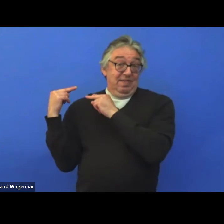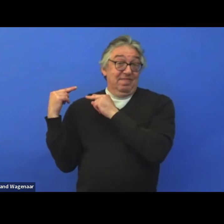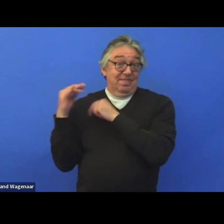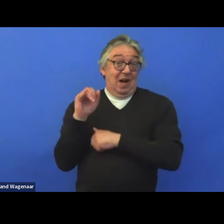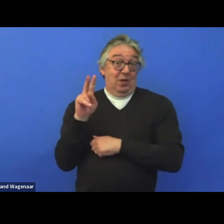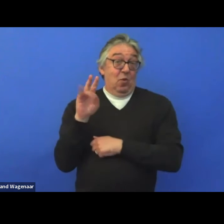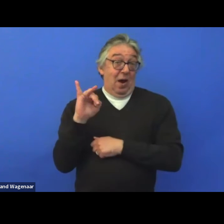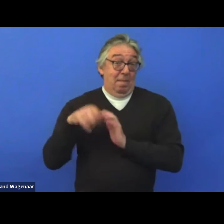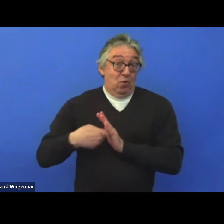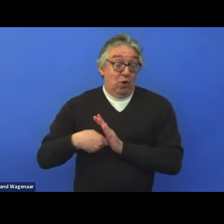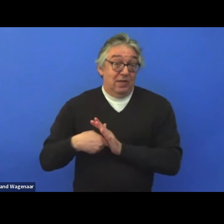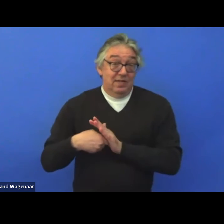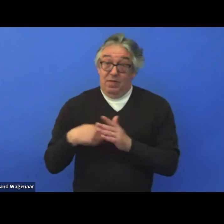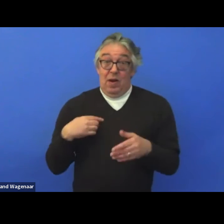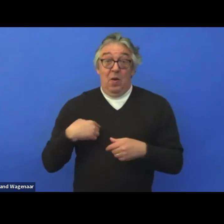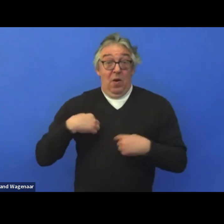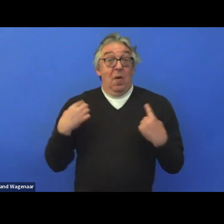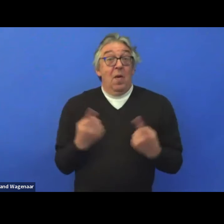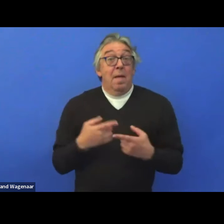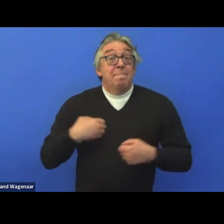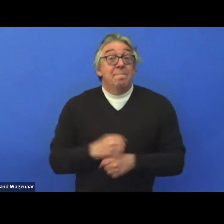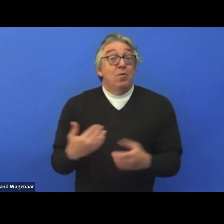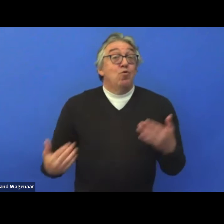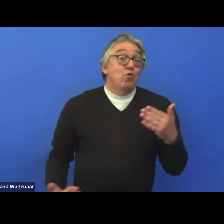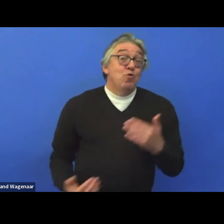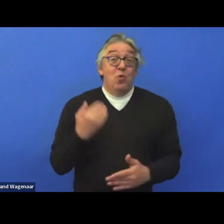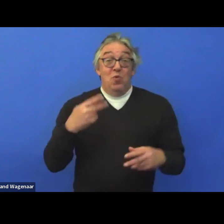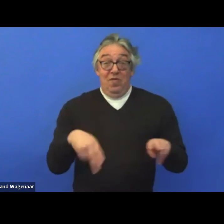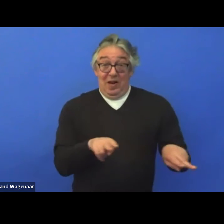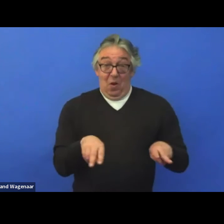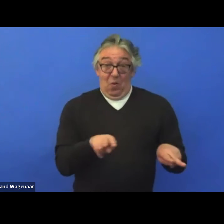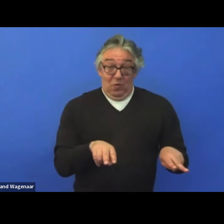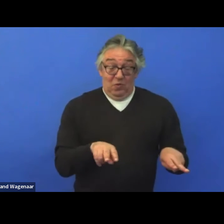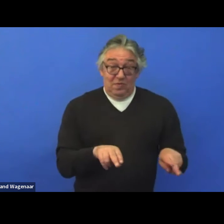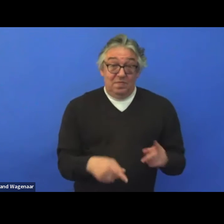We are going to look at the i2i learning legacy website